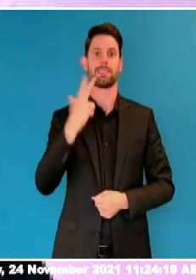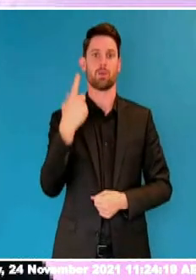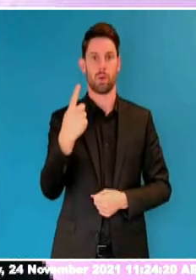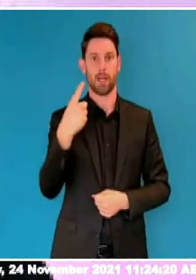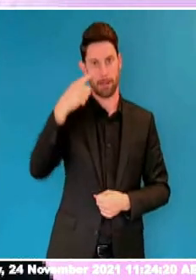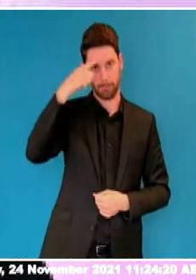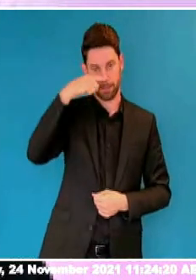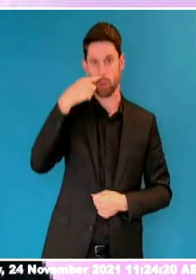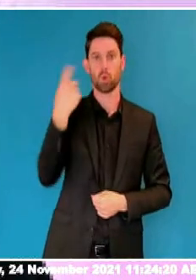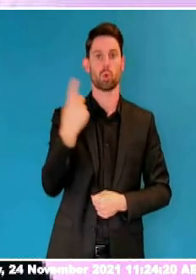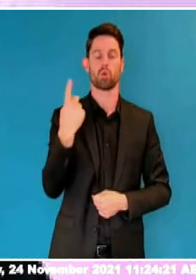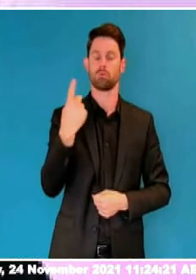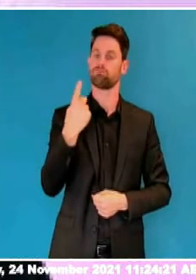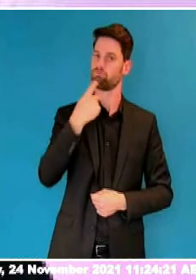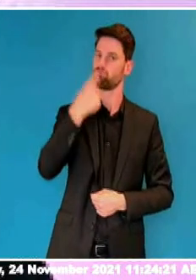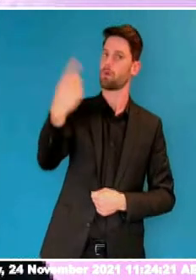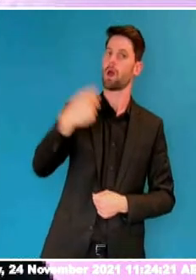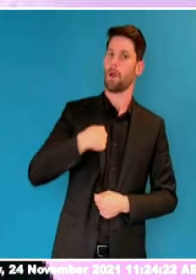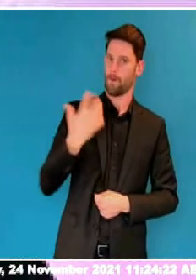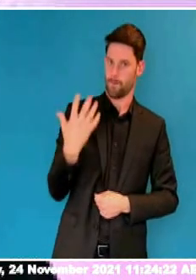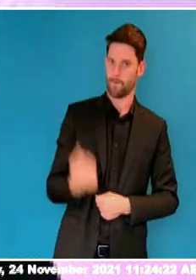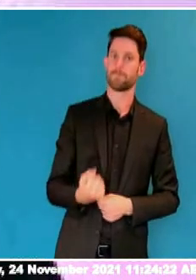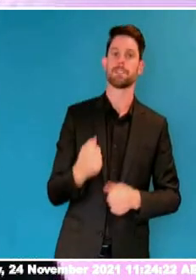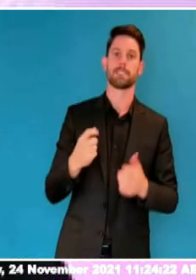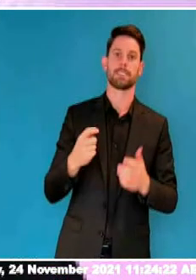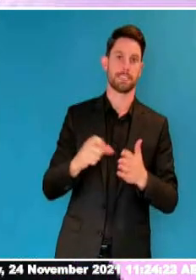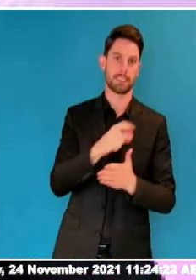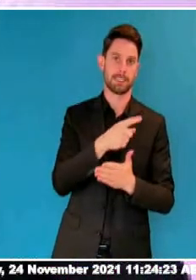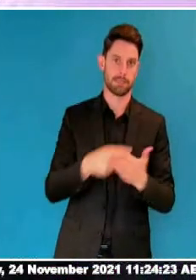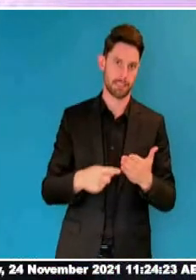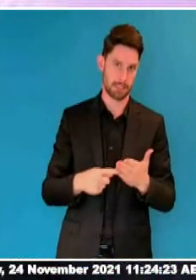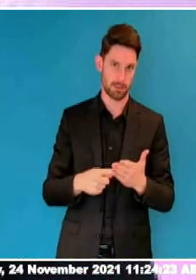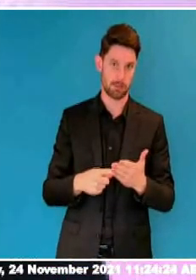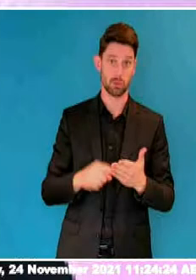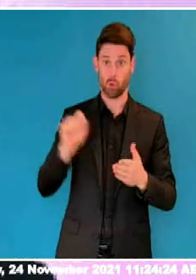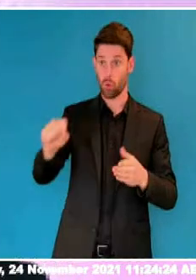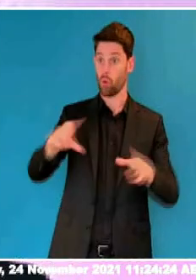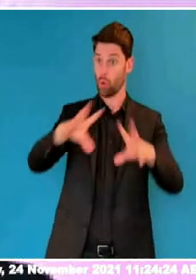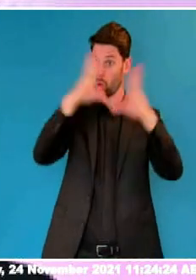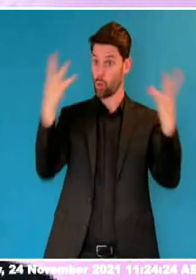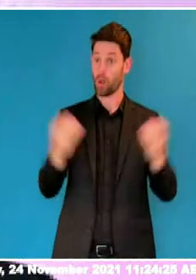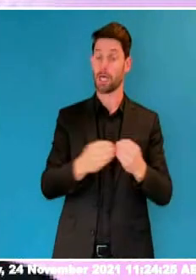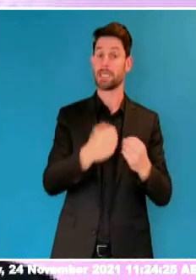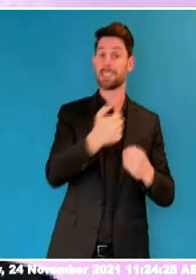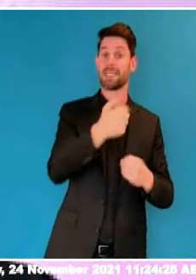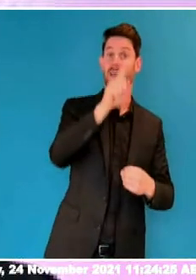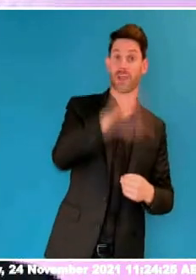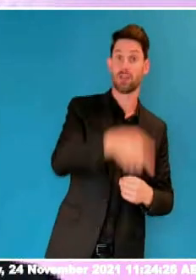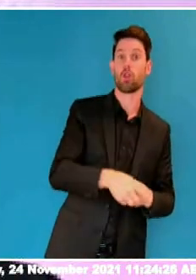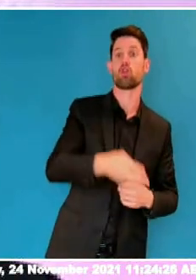self identified as people with disability out of a workforce of 6,335, which is roughly